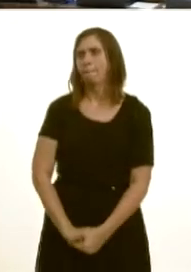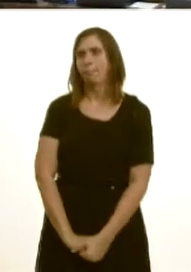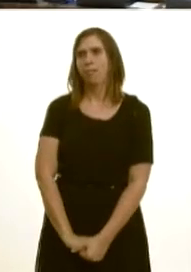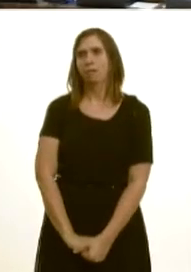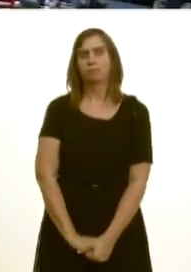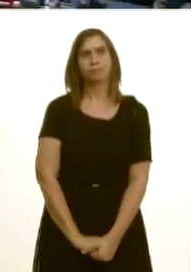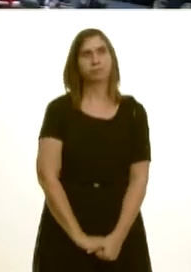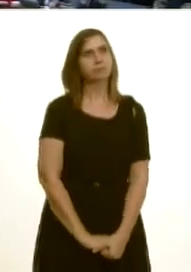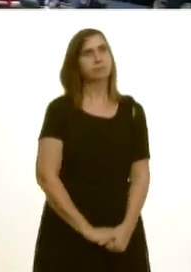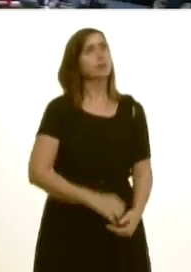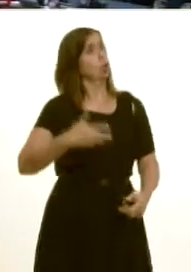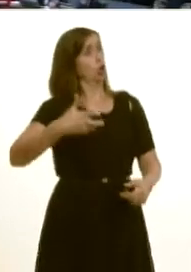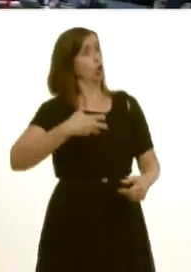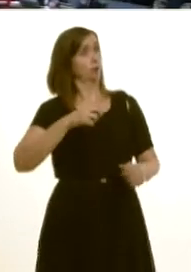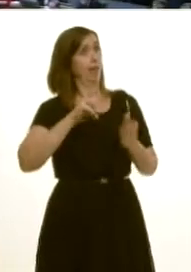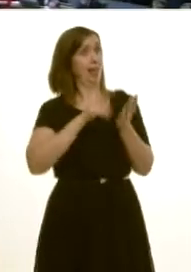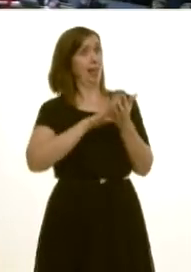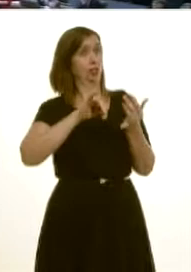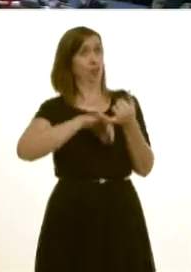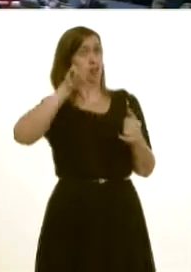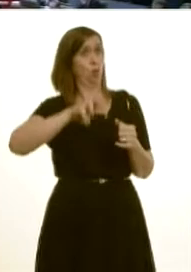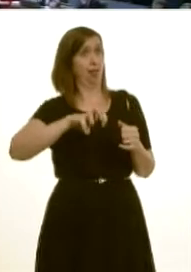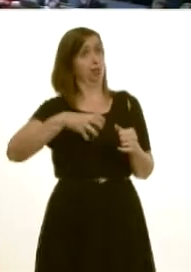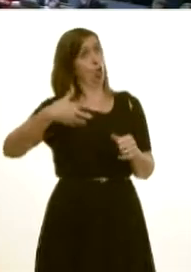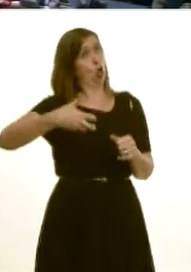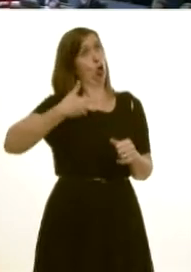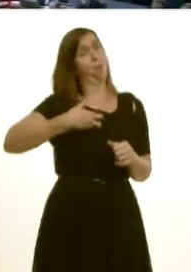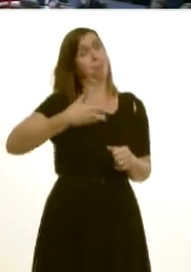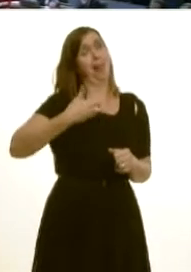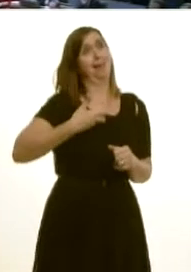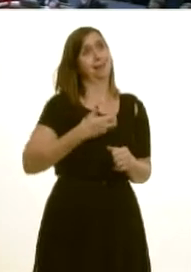and whistleblowing processes within the Welsh NHS are frequently issues of concern raised